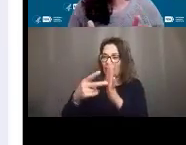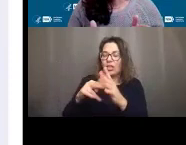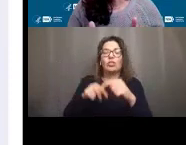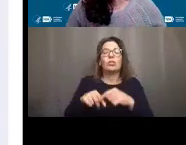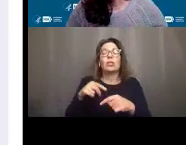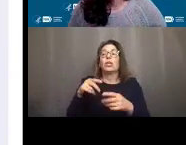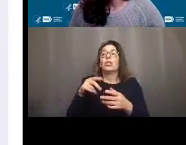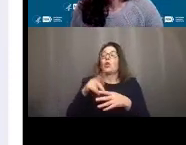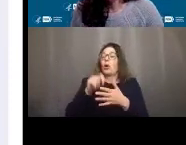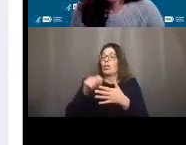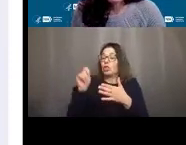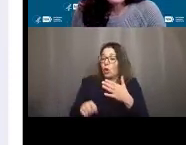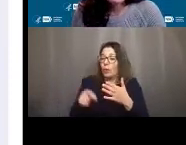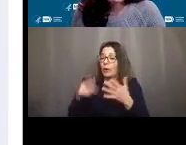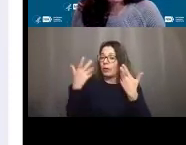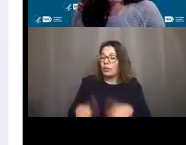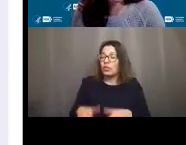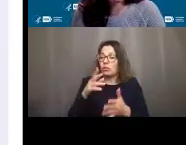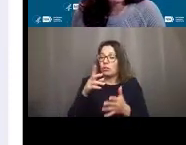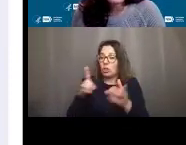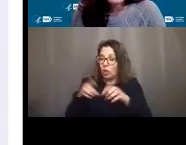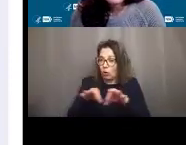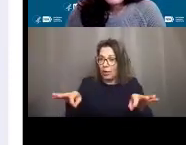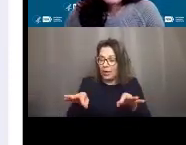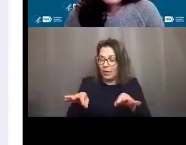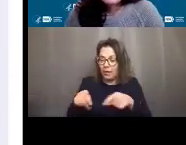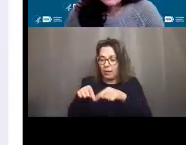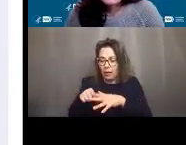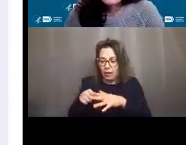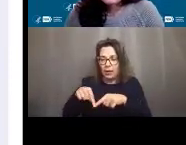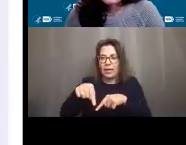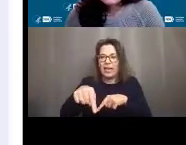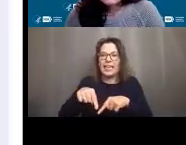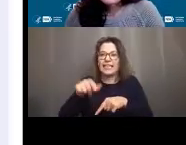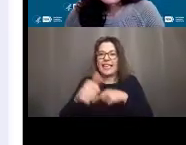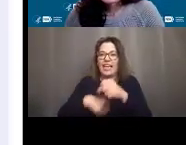to gain the research experience, the preliminary data and other requirements